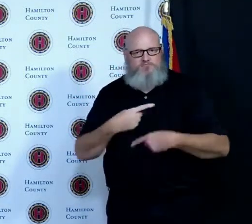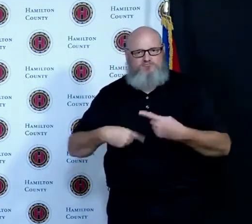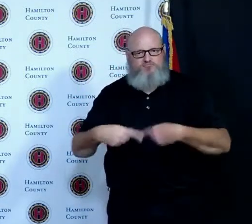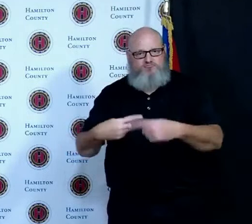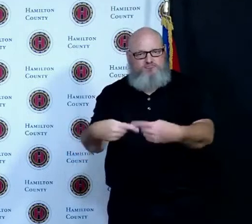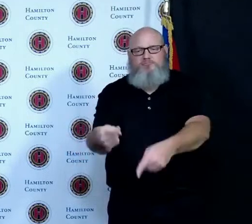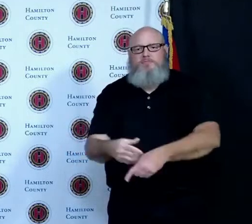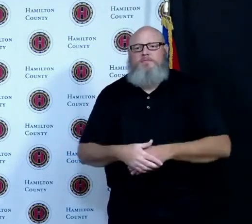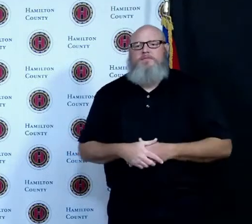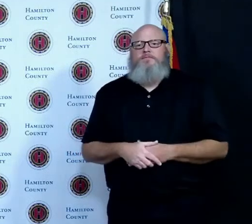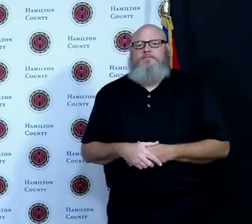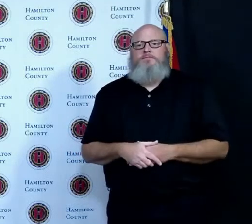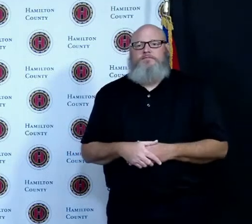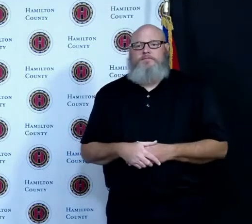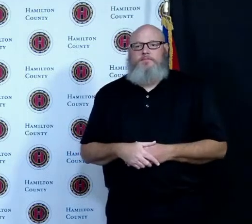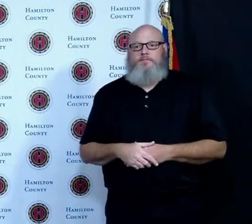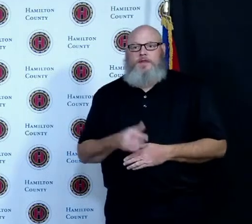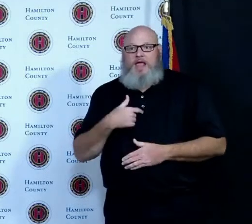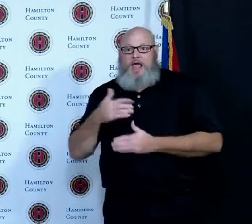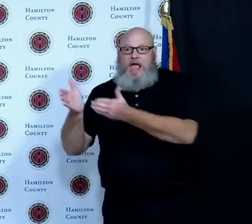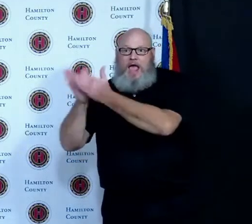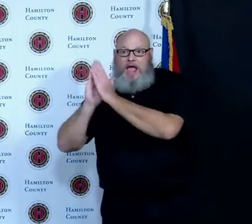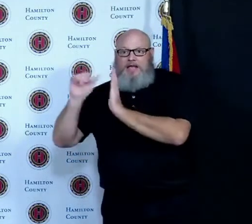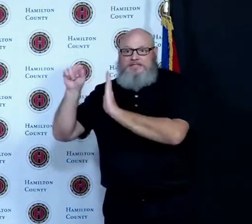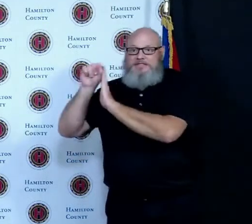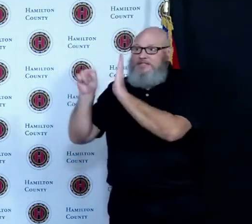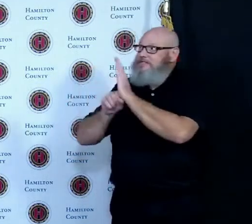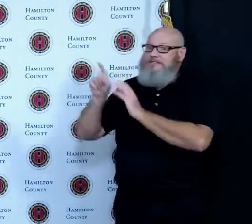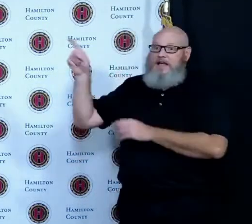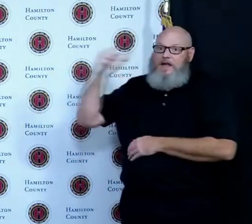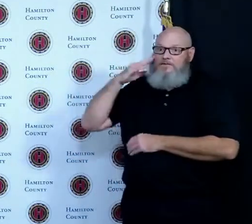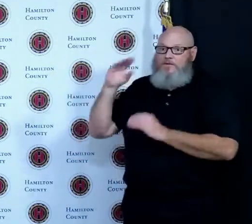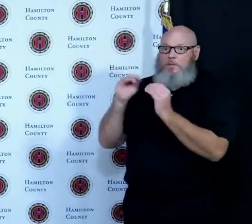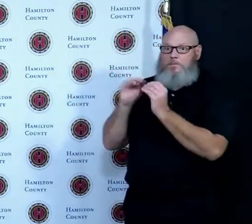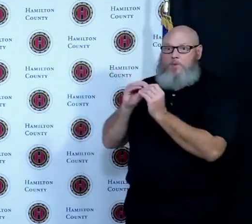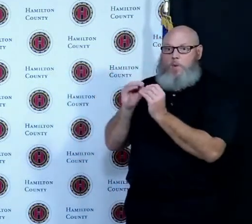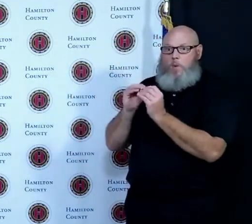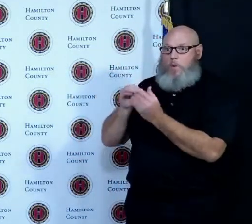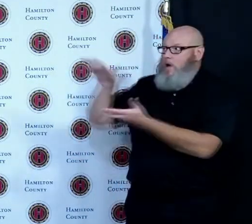that we're getting here locally and so we're asking for as much as we can get so we can